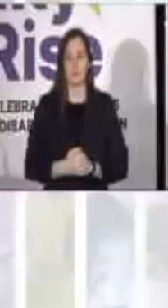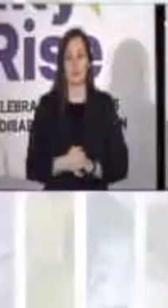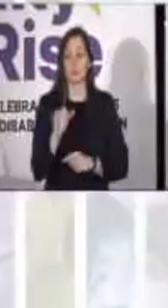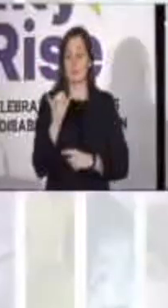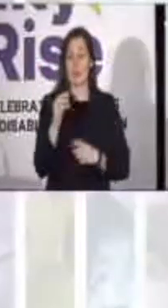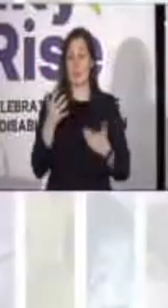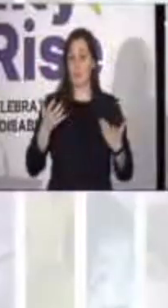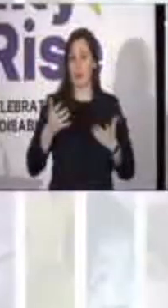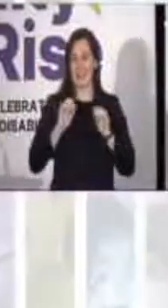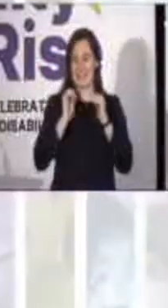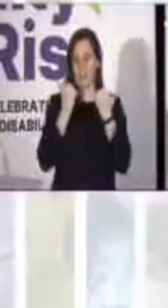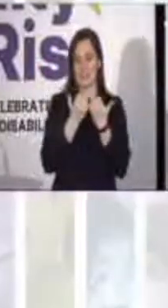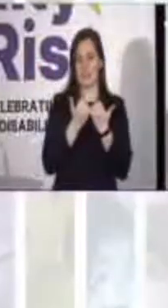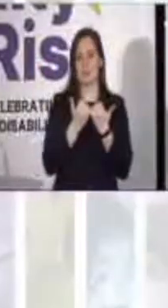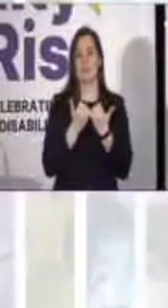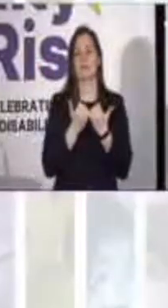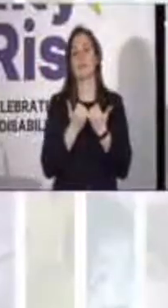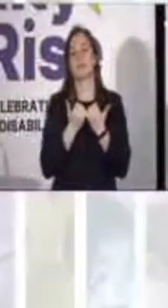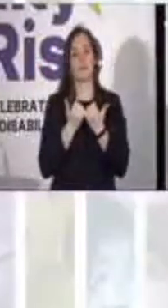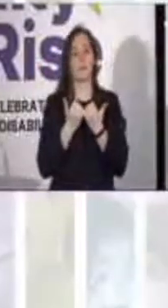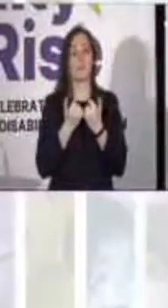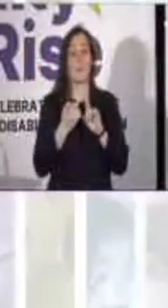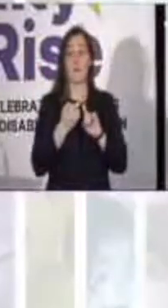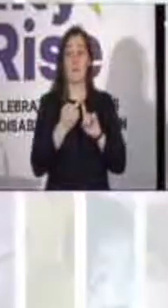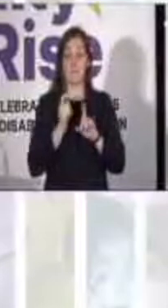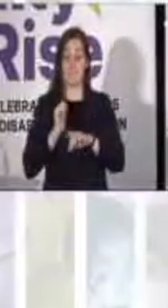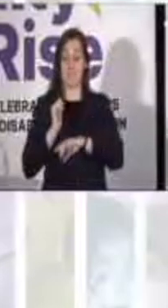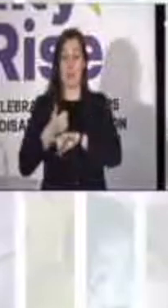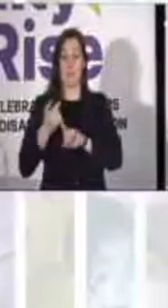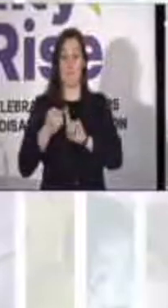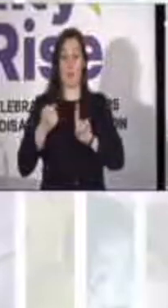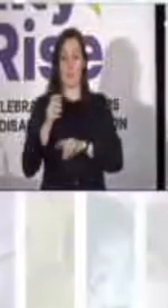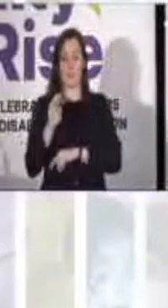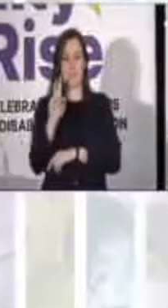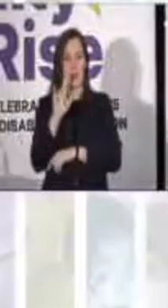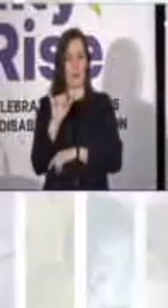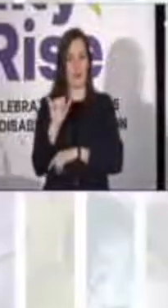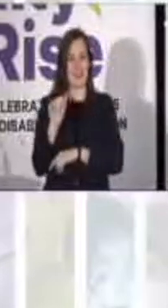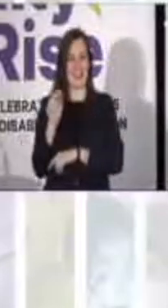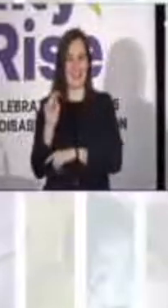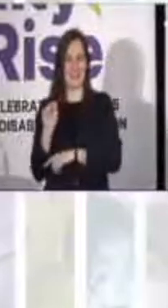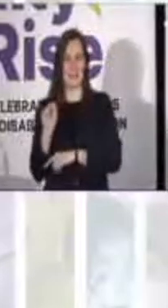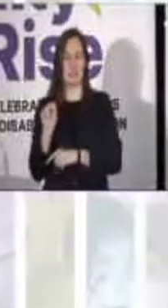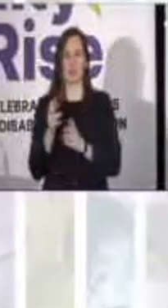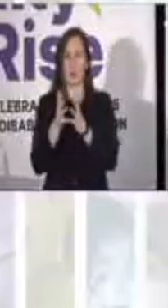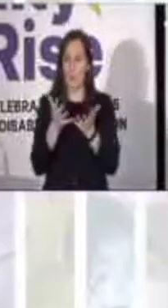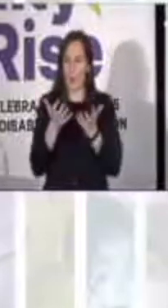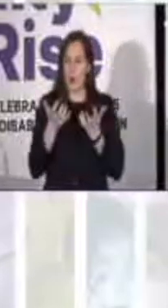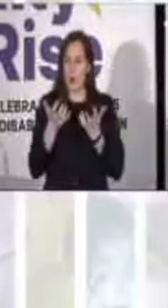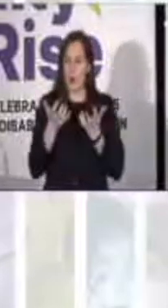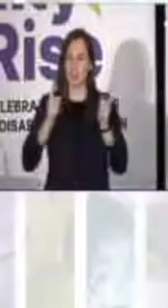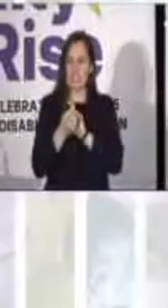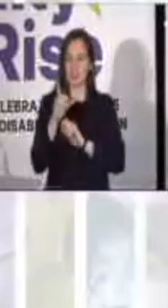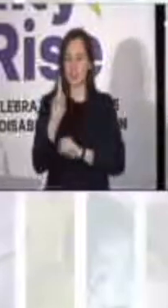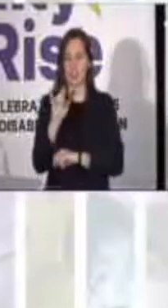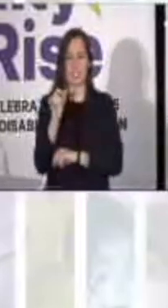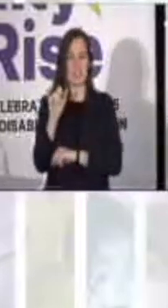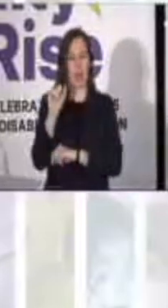A COMPANY BORN FROM MARY ELLEN'S DESIRE TO REDEFINE THE DIGITAL LANDSCAPE AND SUPPORT ATLANTIC CANADIAN ORGANIZATIONS.